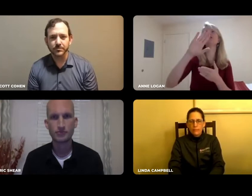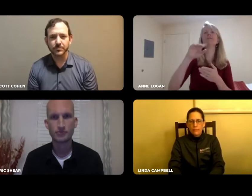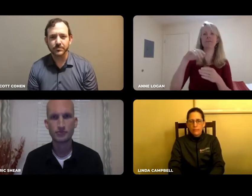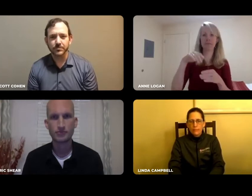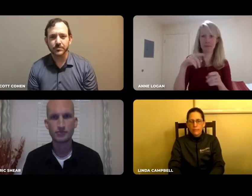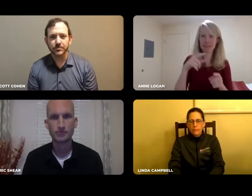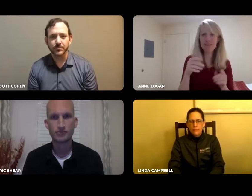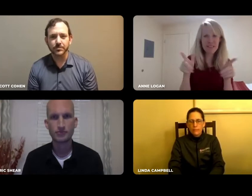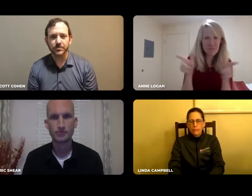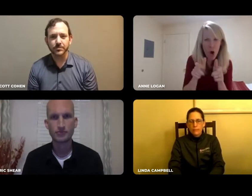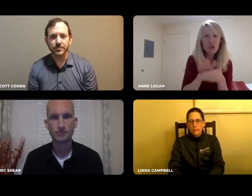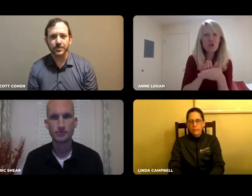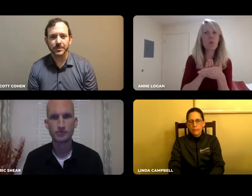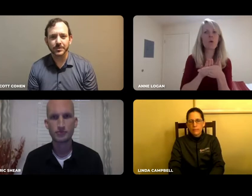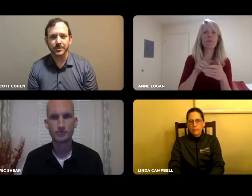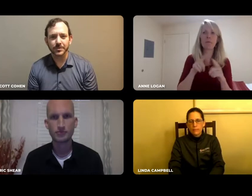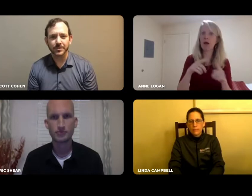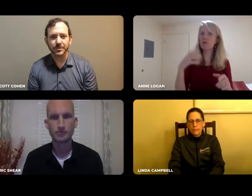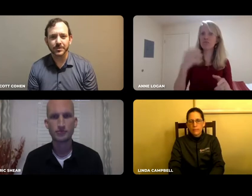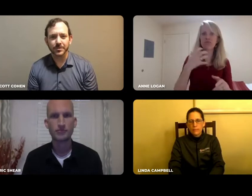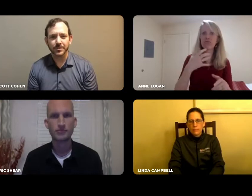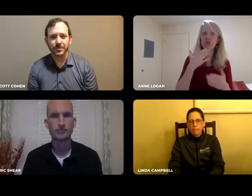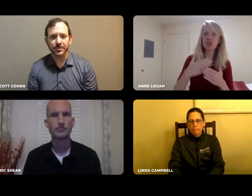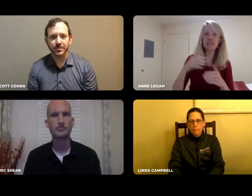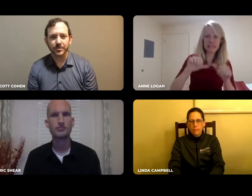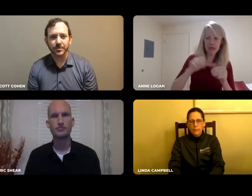It was a really small school but with a great science program.